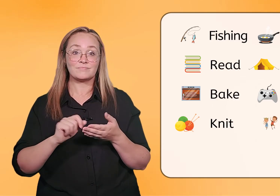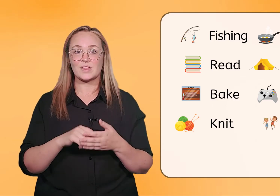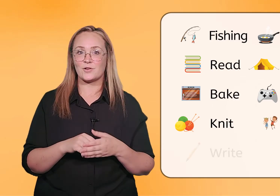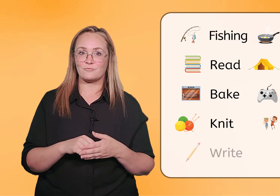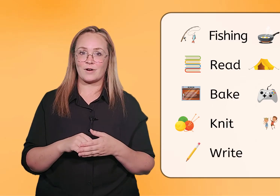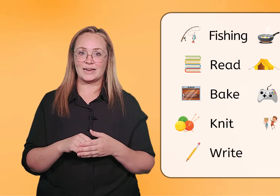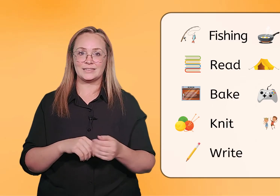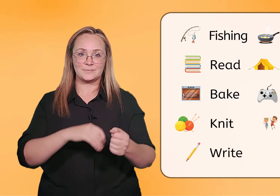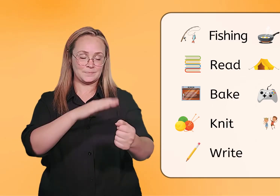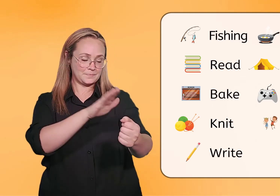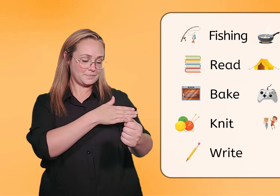Write.